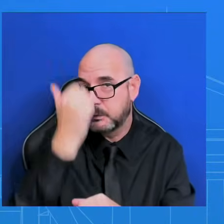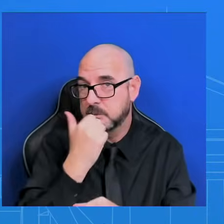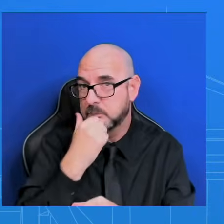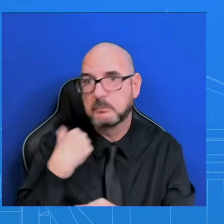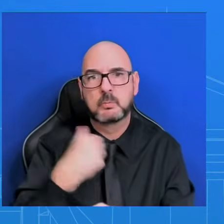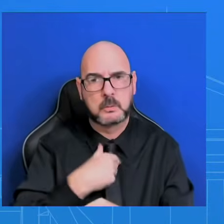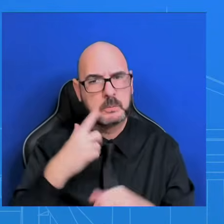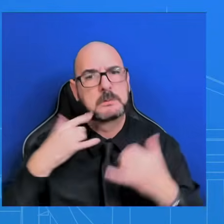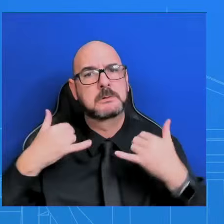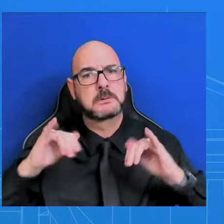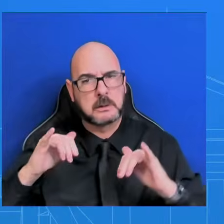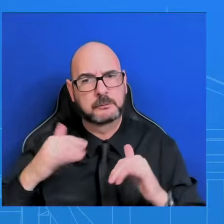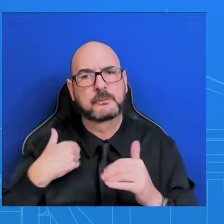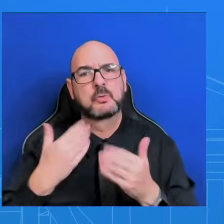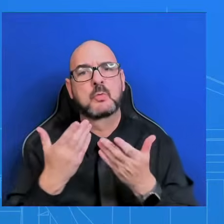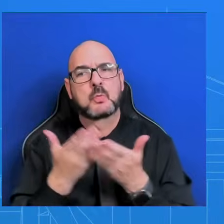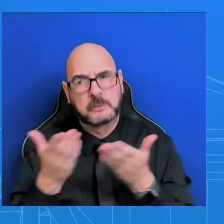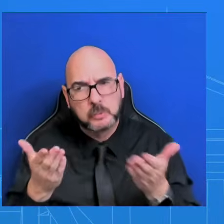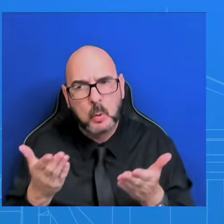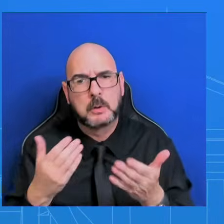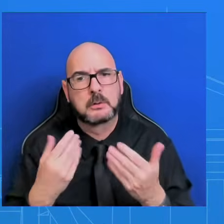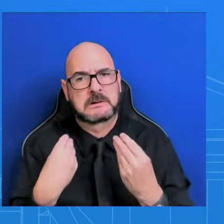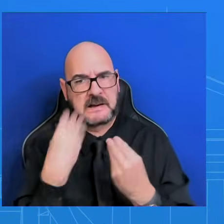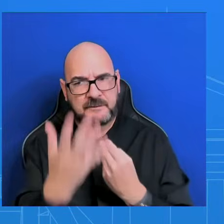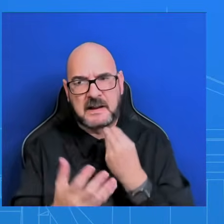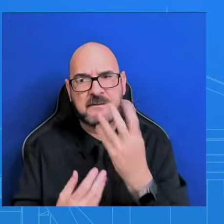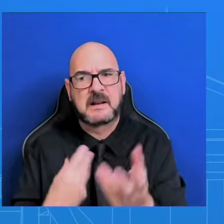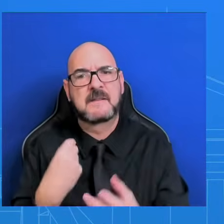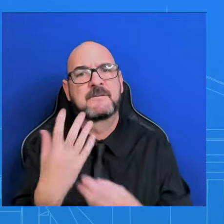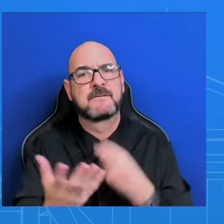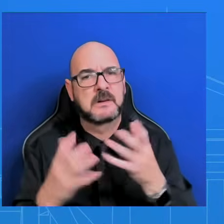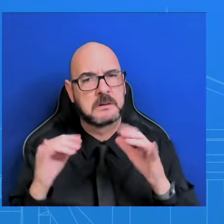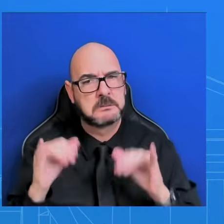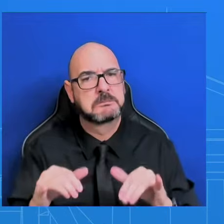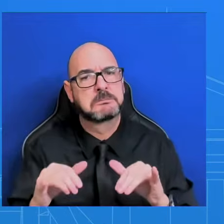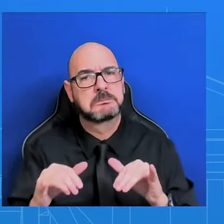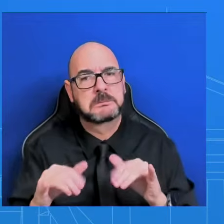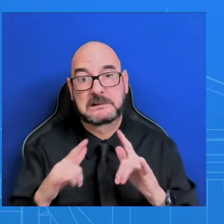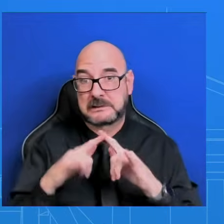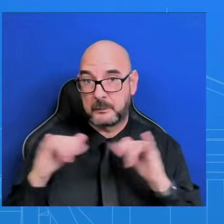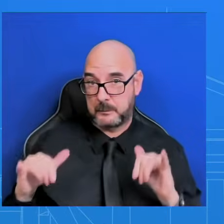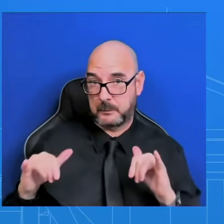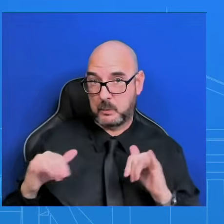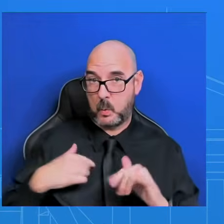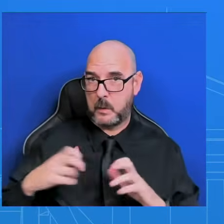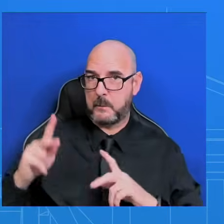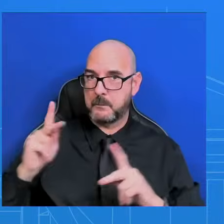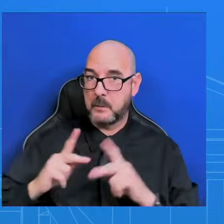that we're doing everything we can to alleviate the humanitarian suffering in Gaza. The Press: Warren is not alone in expressing these concerns.